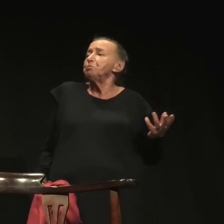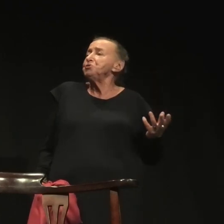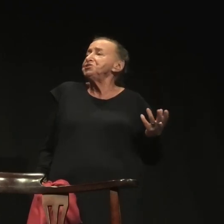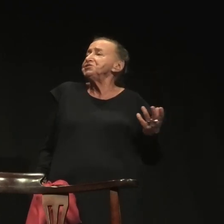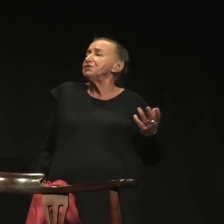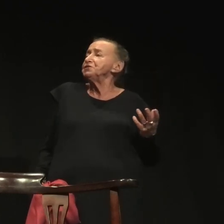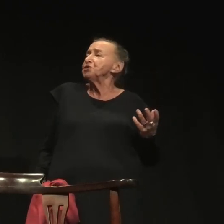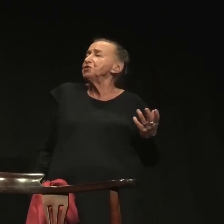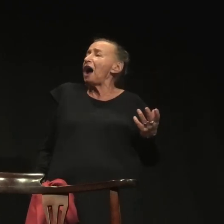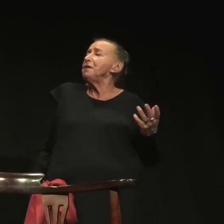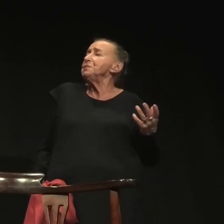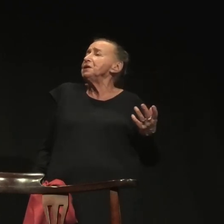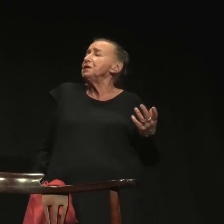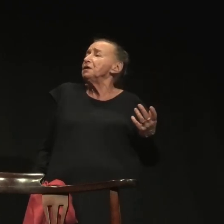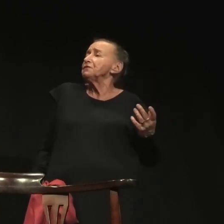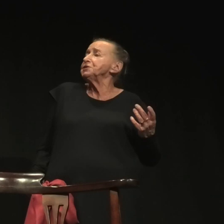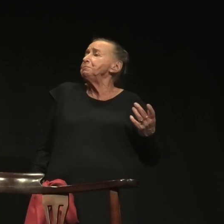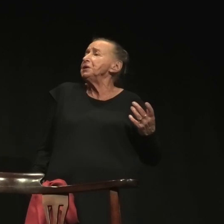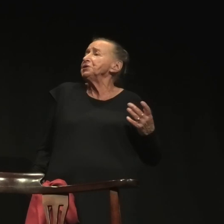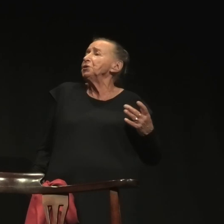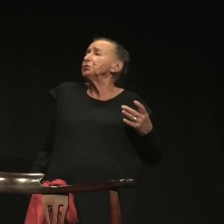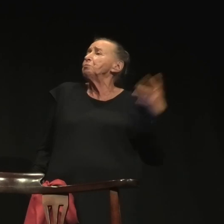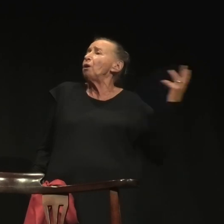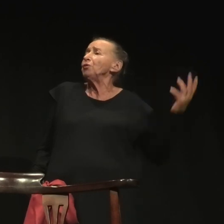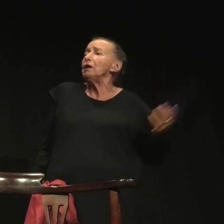will mean Siberian labour, at the least."